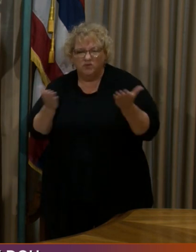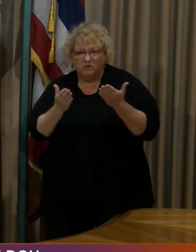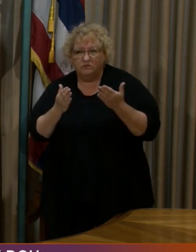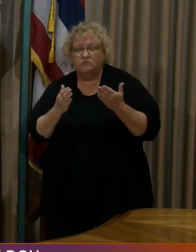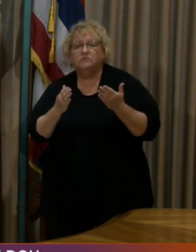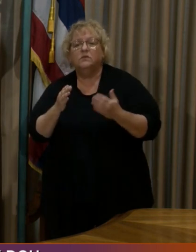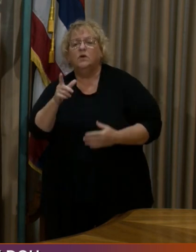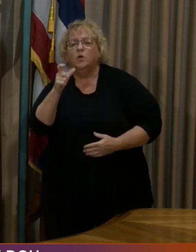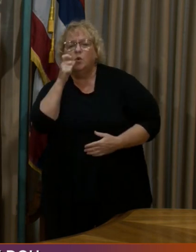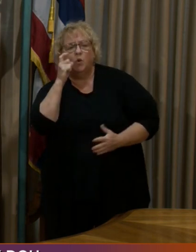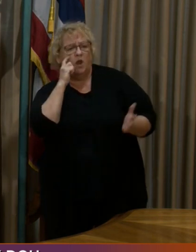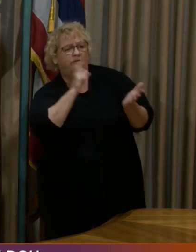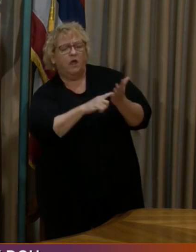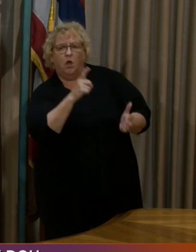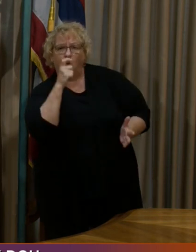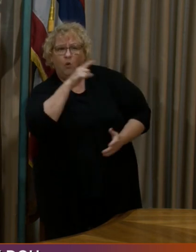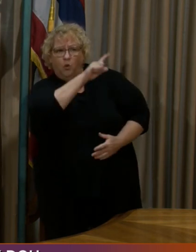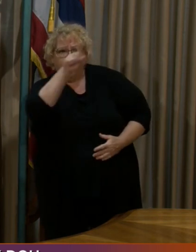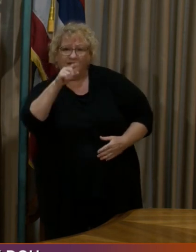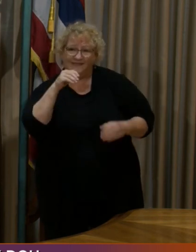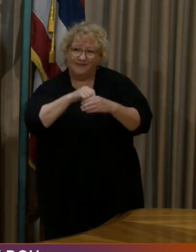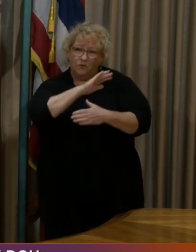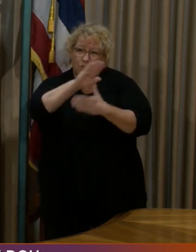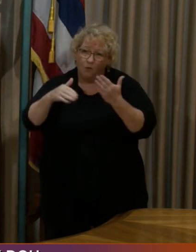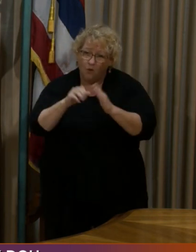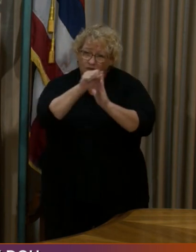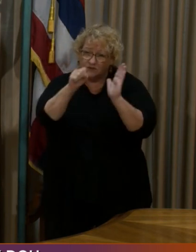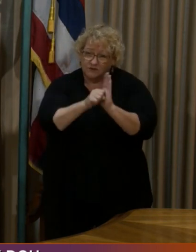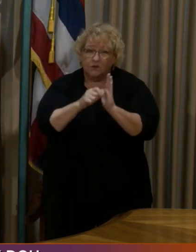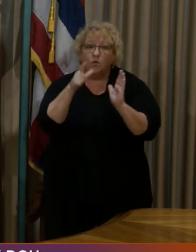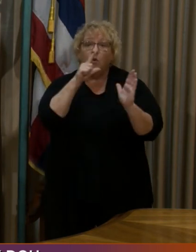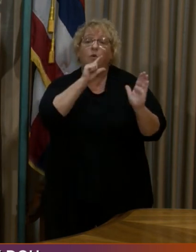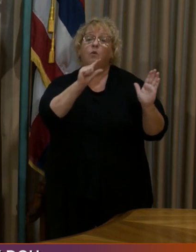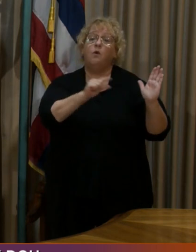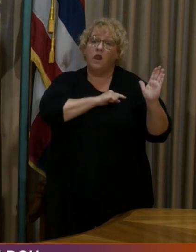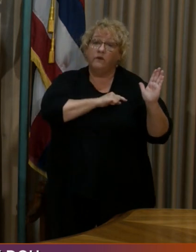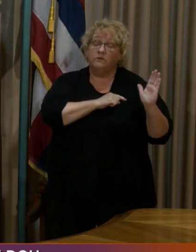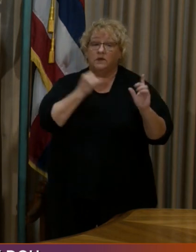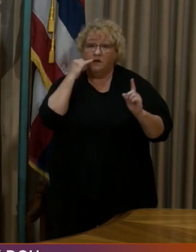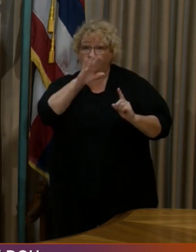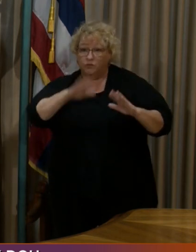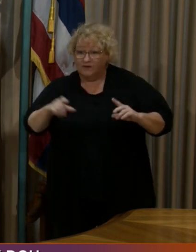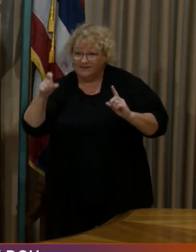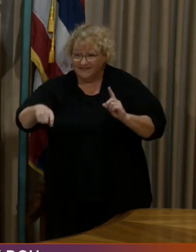WORKING WITH THE STATE DEPARTMENT OF HUMAN SERVICES TO IDENTIFY ALL ELIGIBLE CHILDREN.